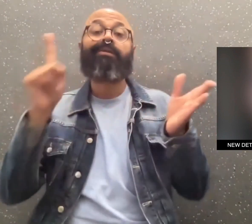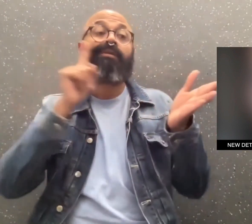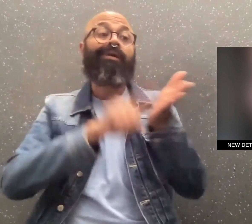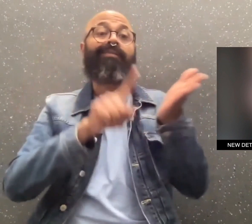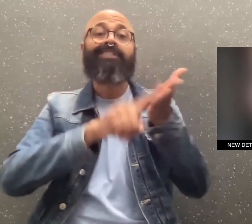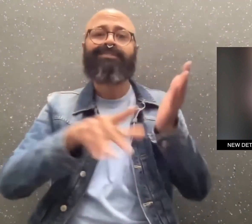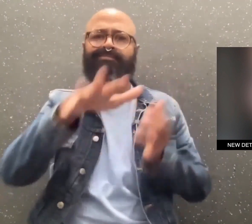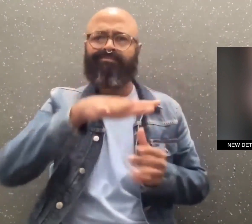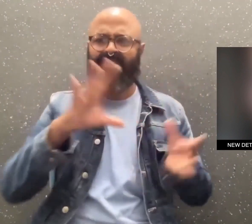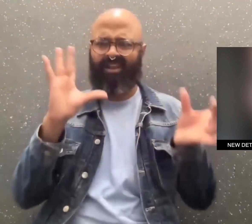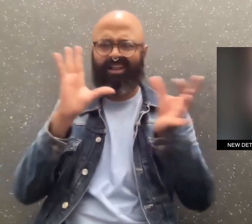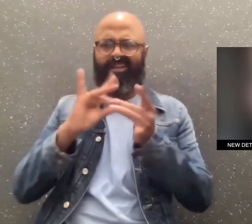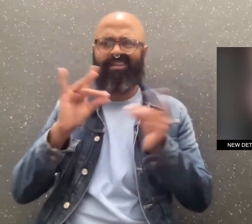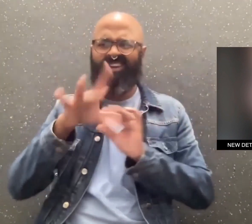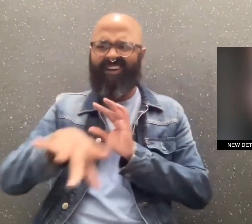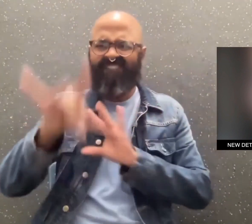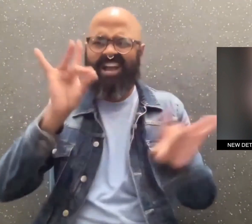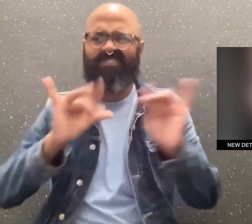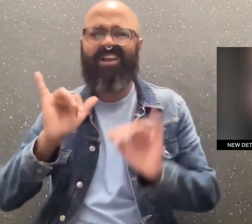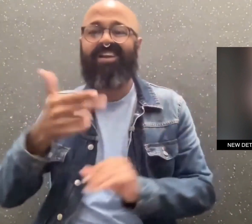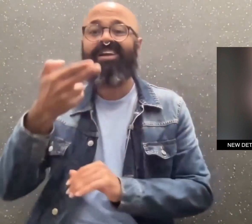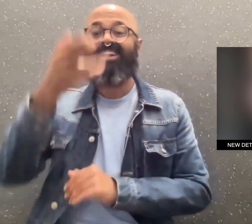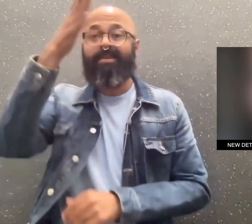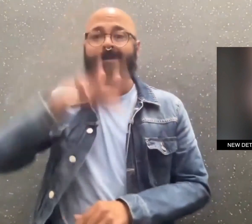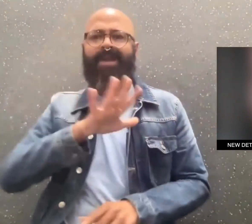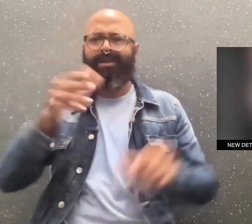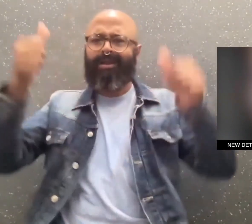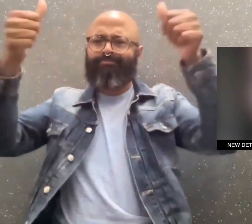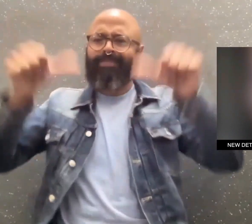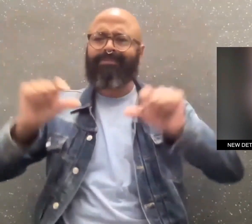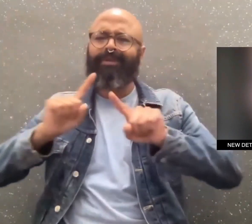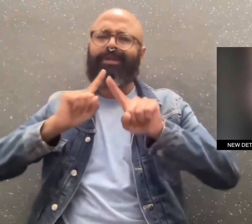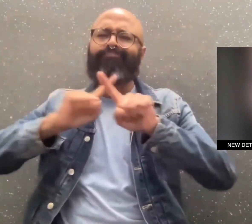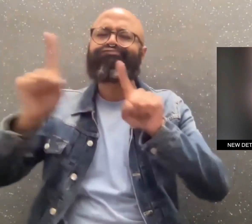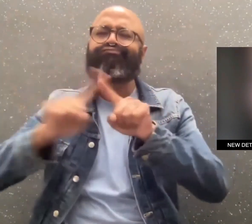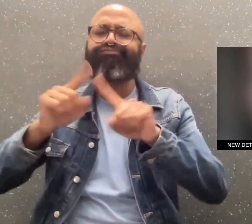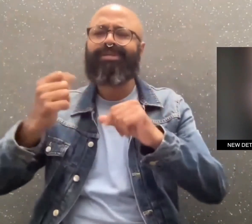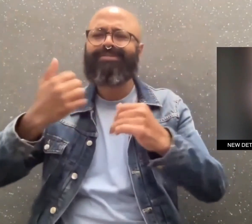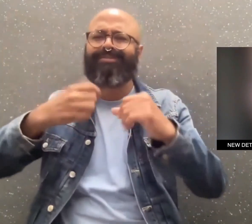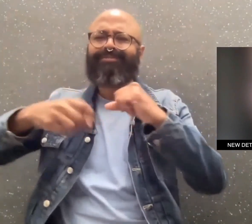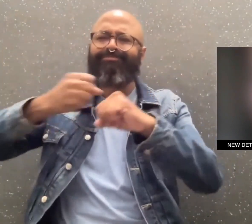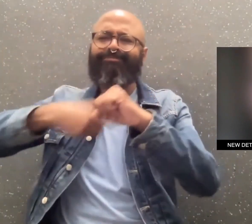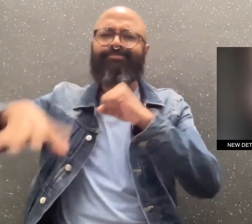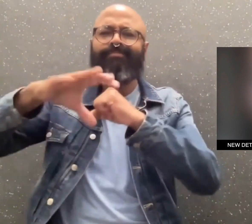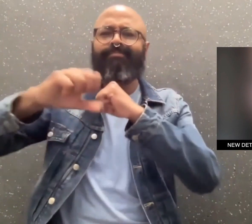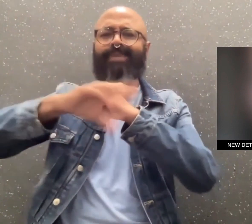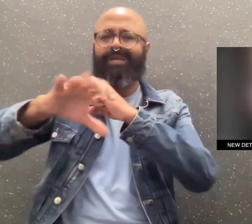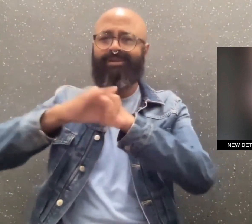but investigators say they have uncovered several social media posts by the gunman,